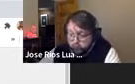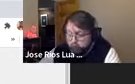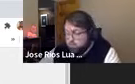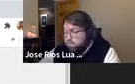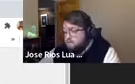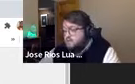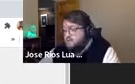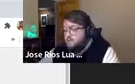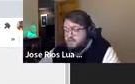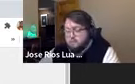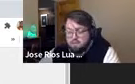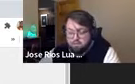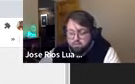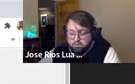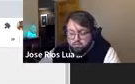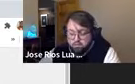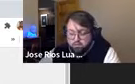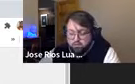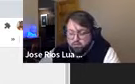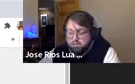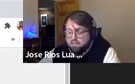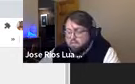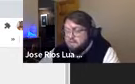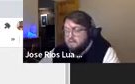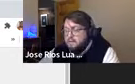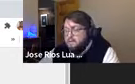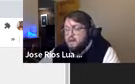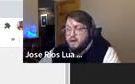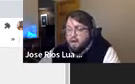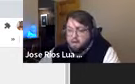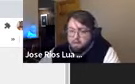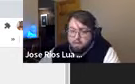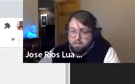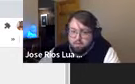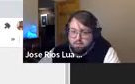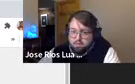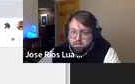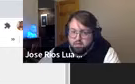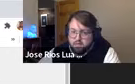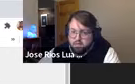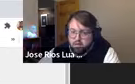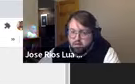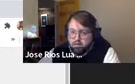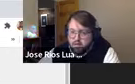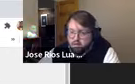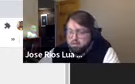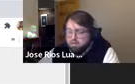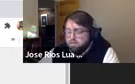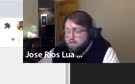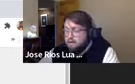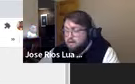recovery services. And if recovery services. And if you haven't heard about special education recovery services, or the sounds like something new to you and your. child